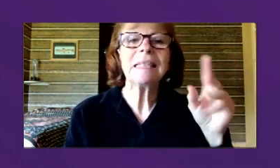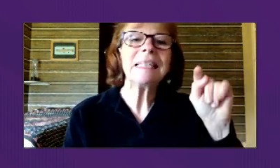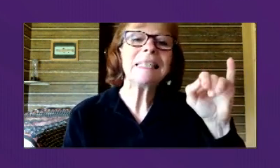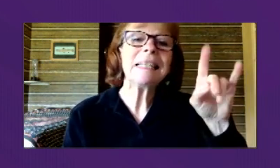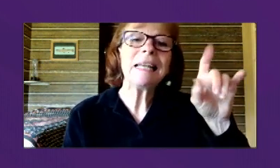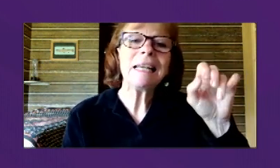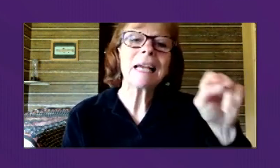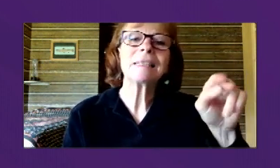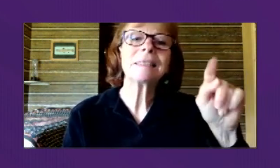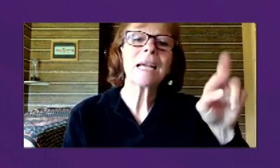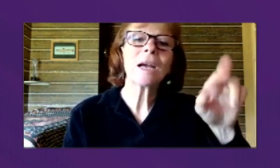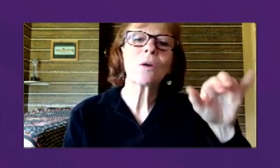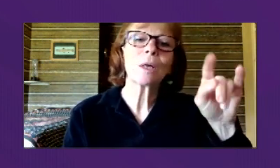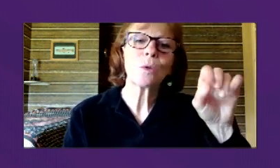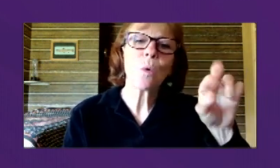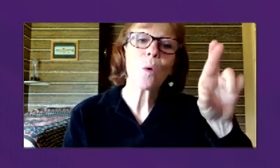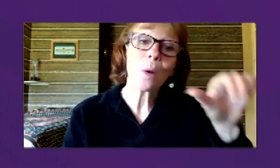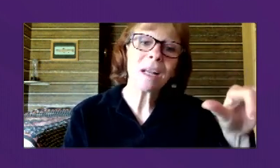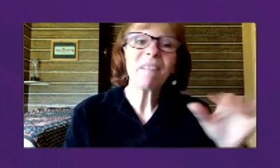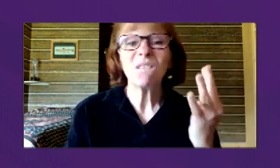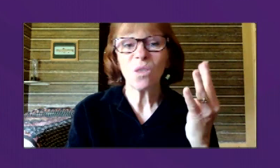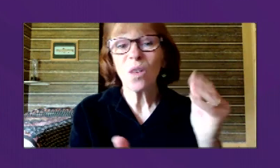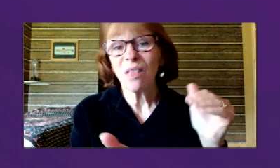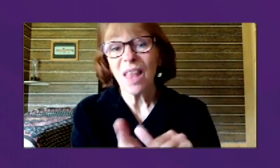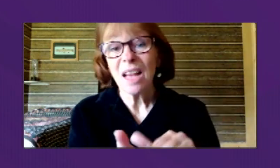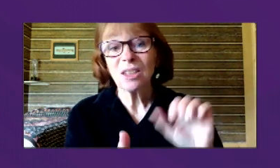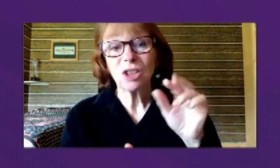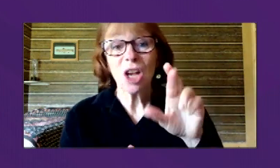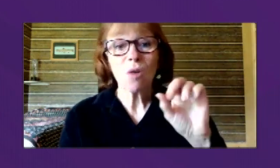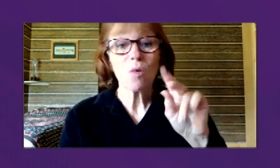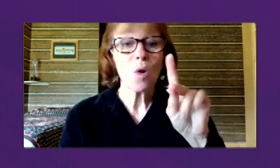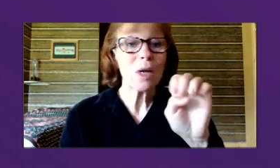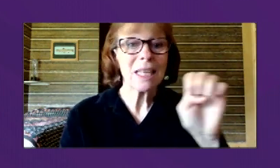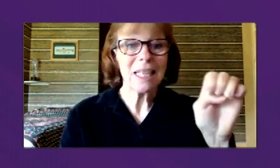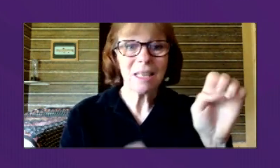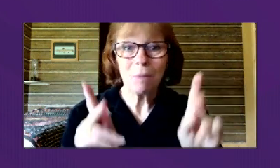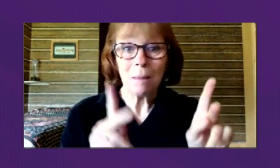About 4,000 Cherokee people, or about one-quarter of the population at the